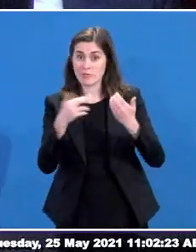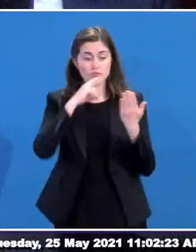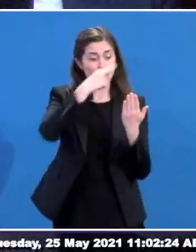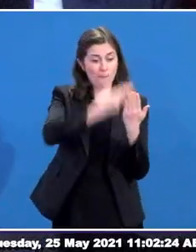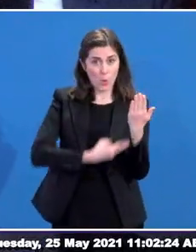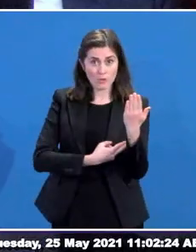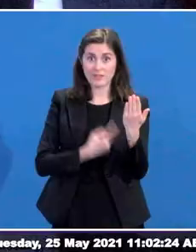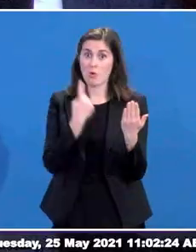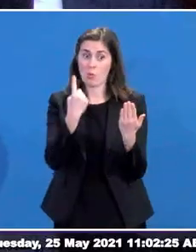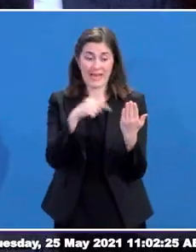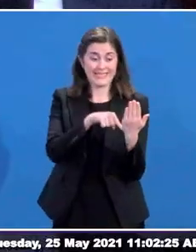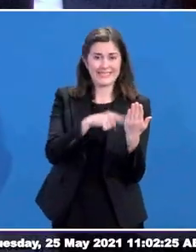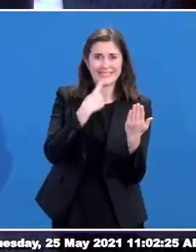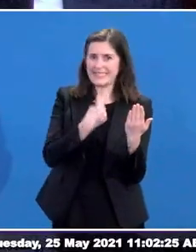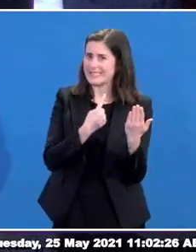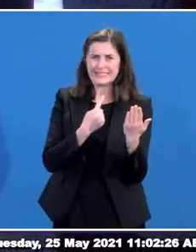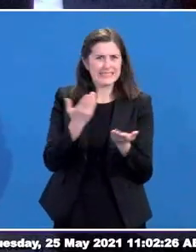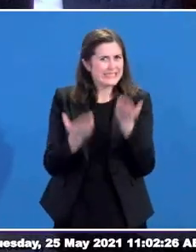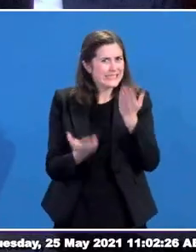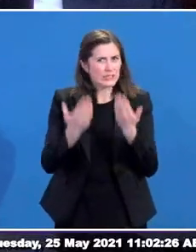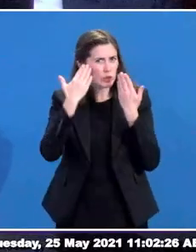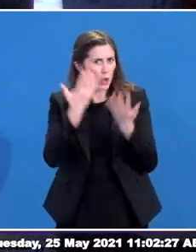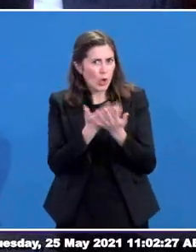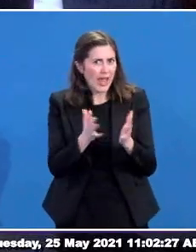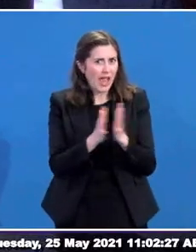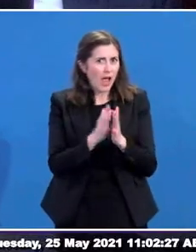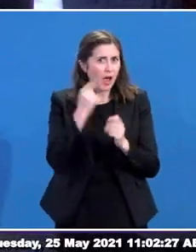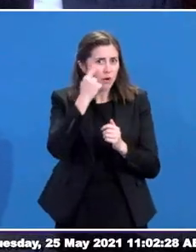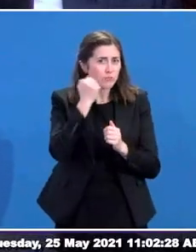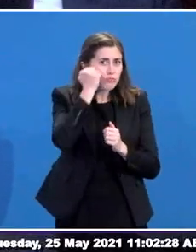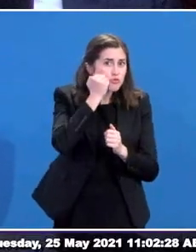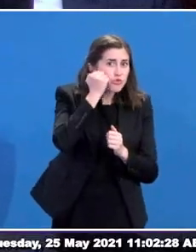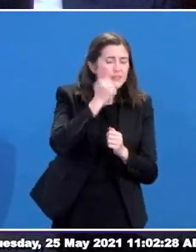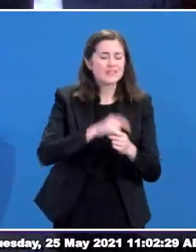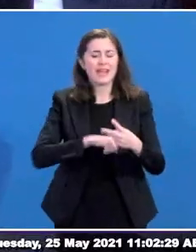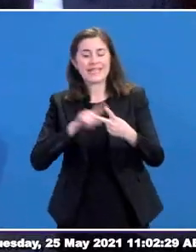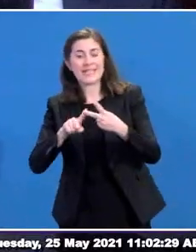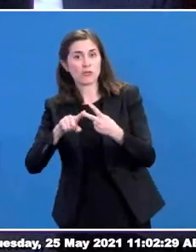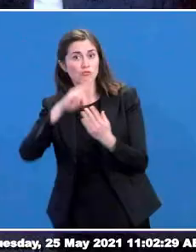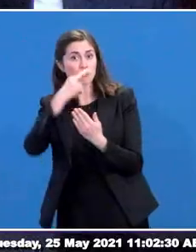how the bruising had occurred? ELIZA: Yes. And the second was a report just covering the different accounts